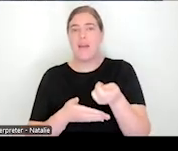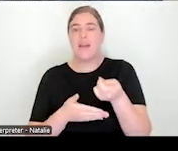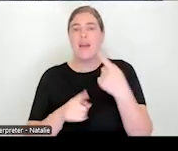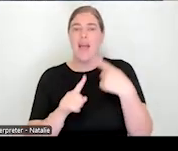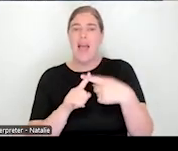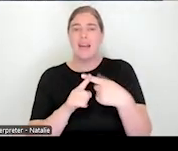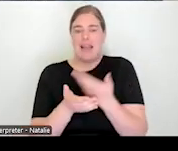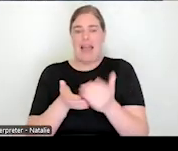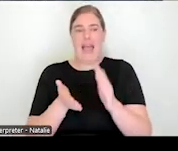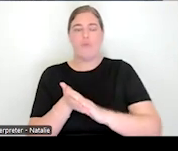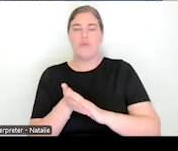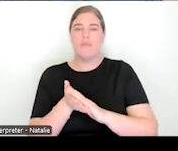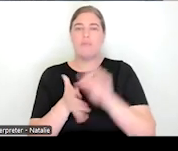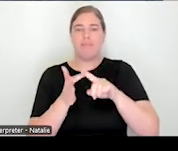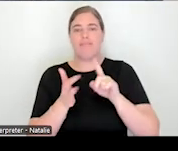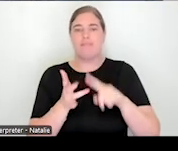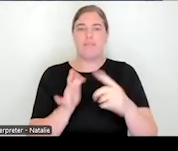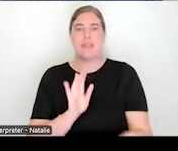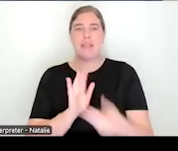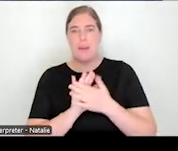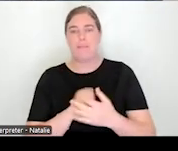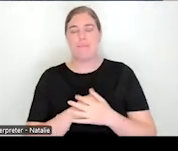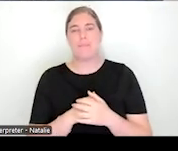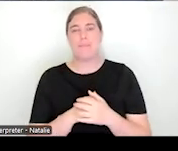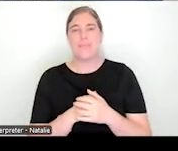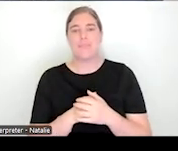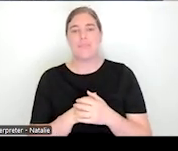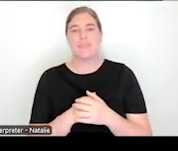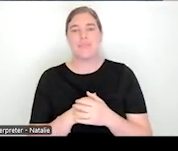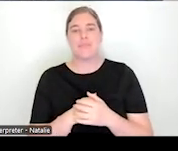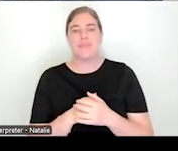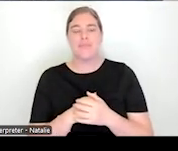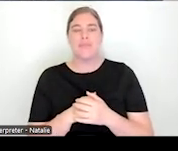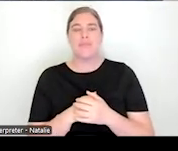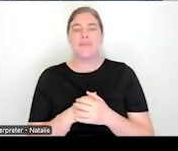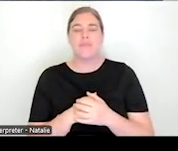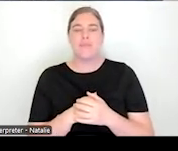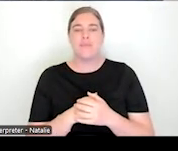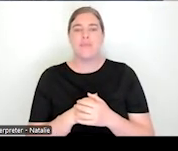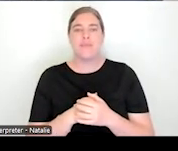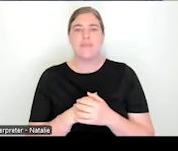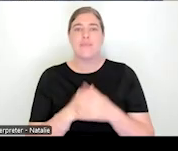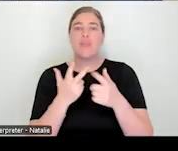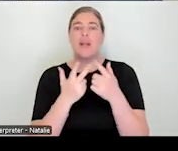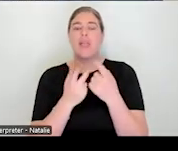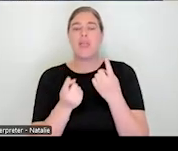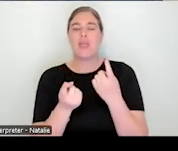part in the expression of interest process. The other thing I want to mention in this